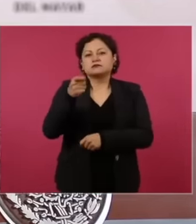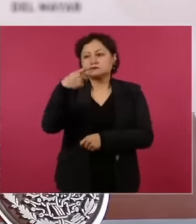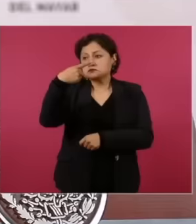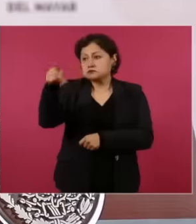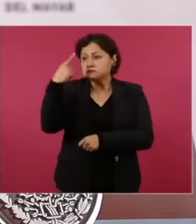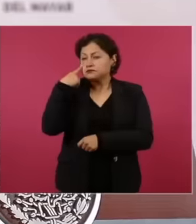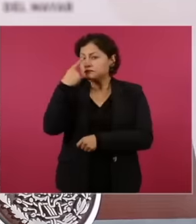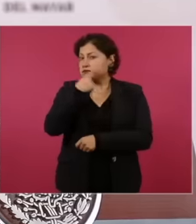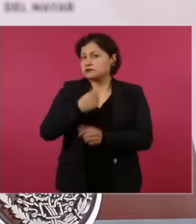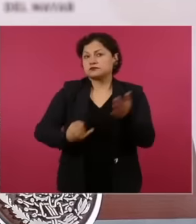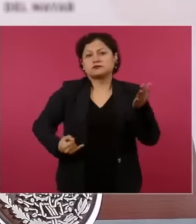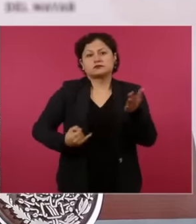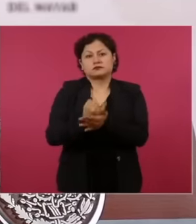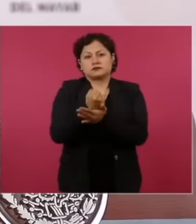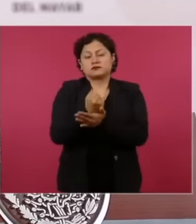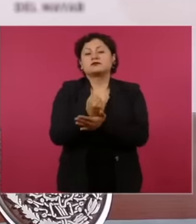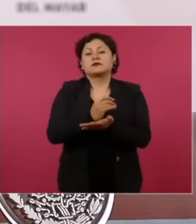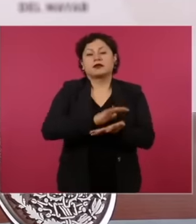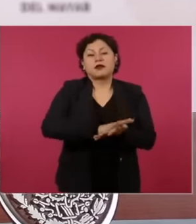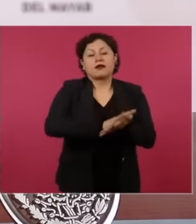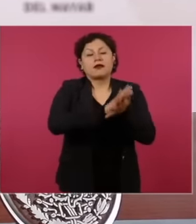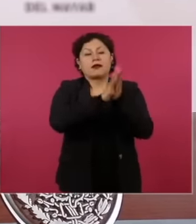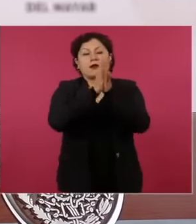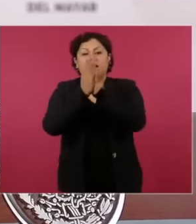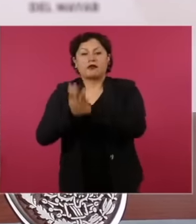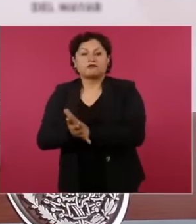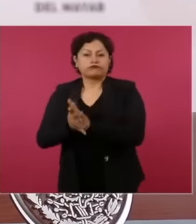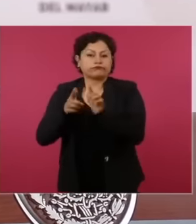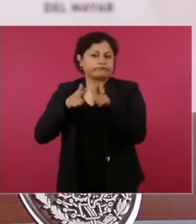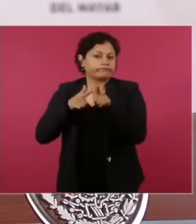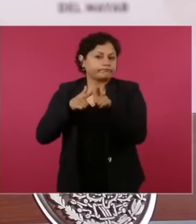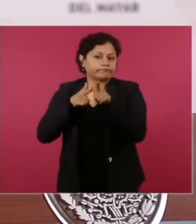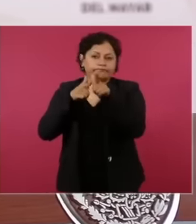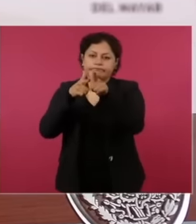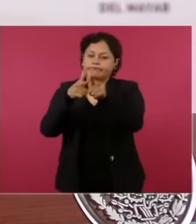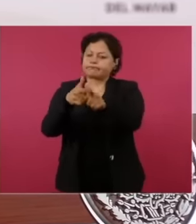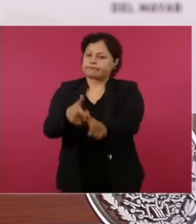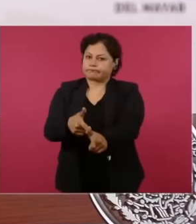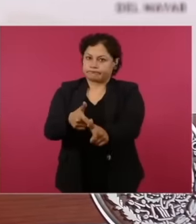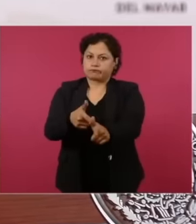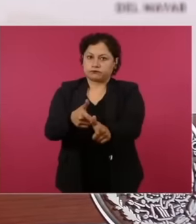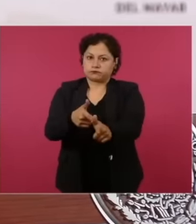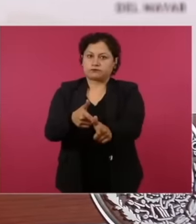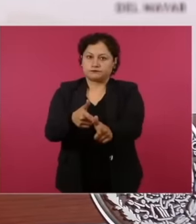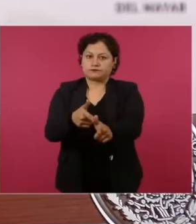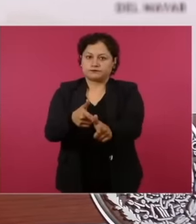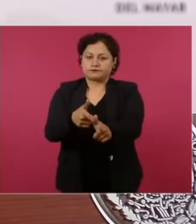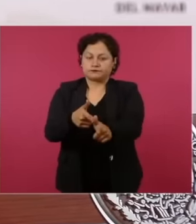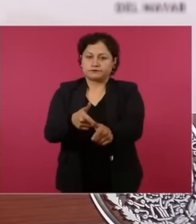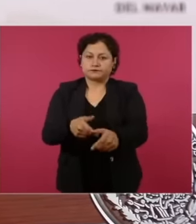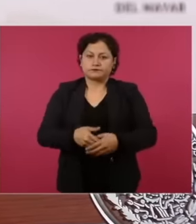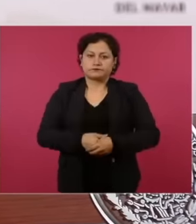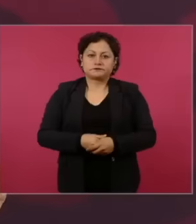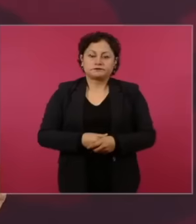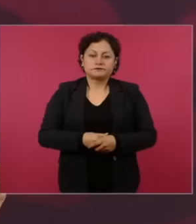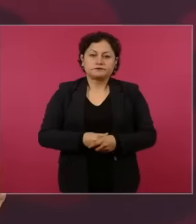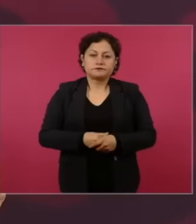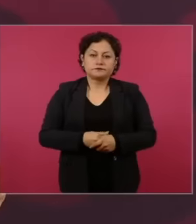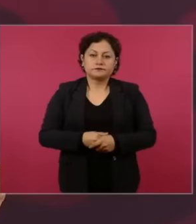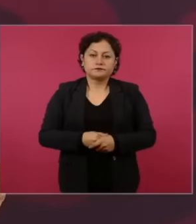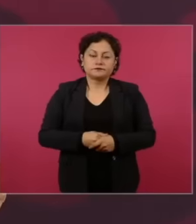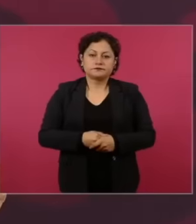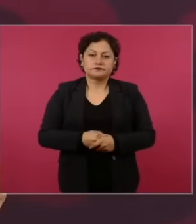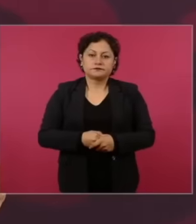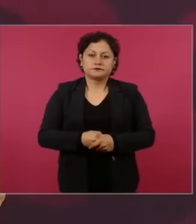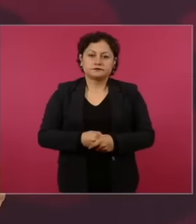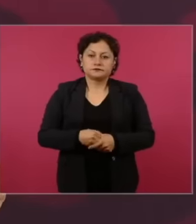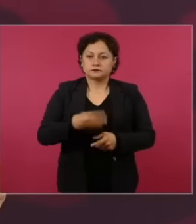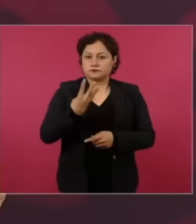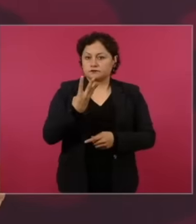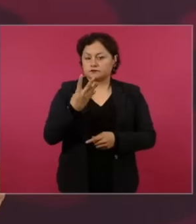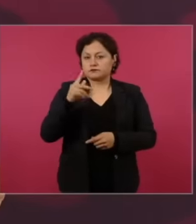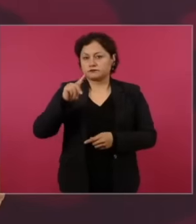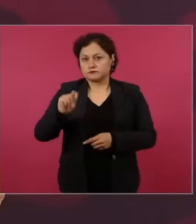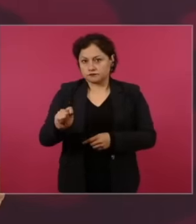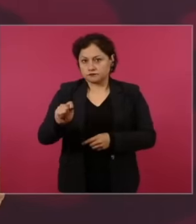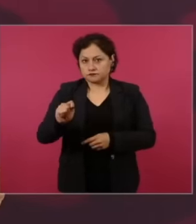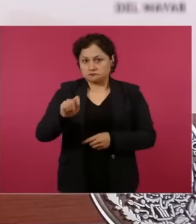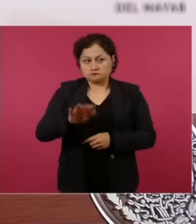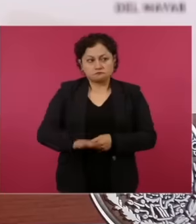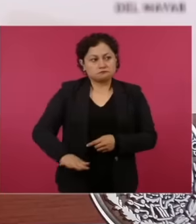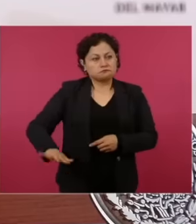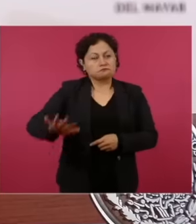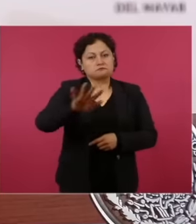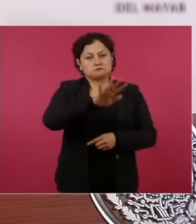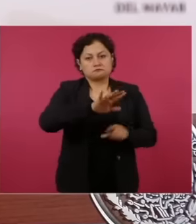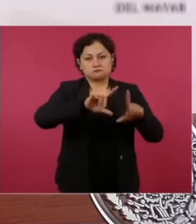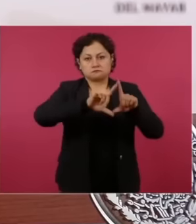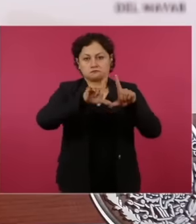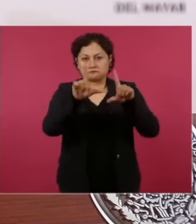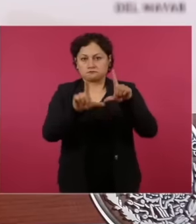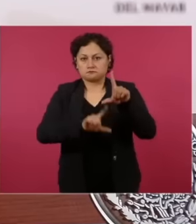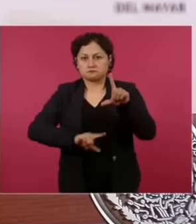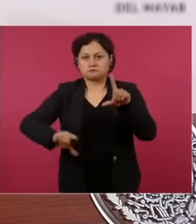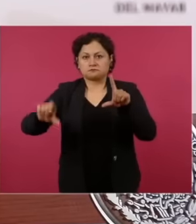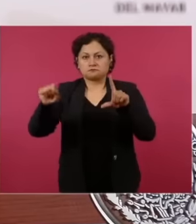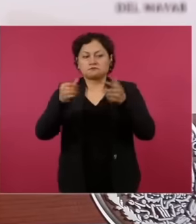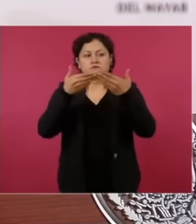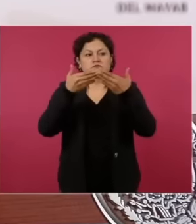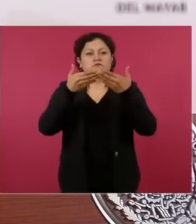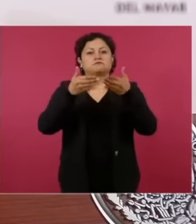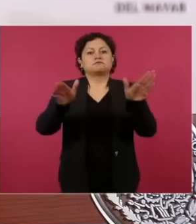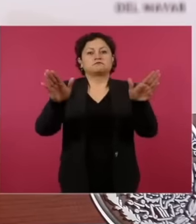to the fourth transformation of the country's public life and I am about to